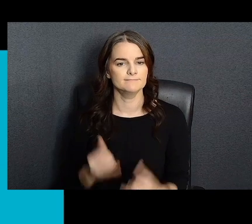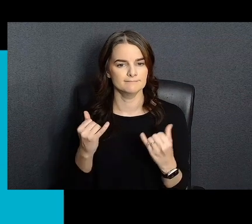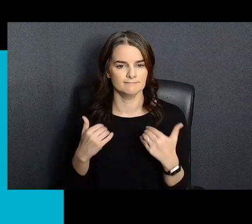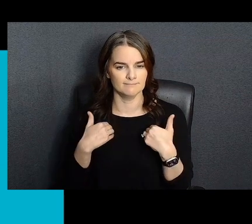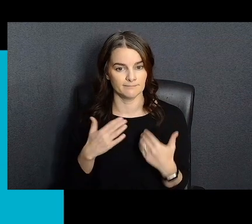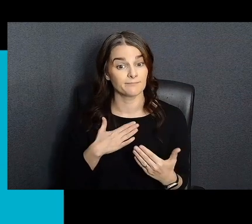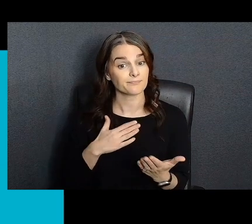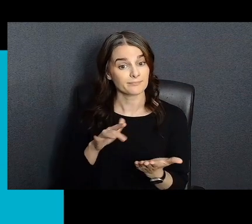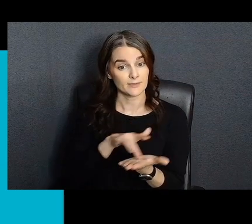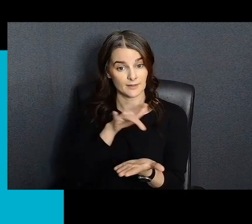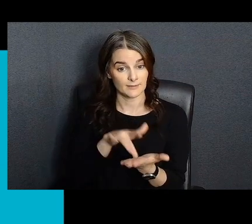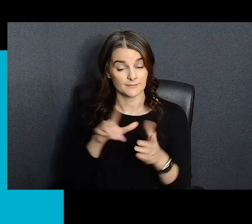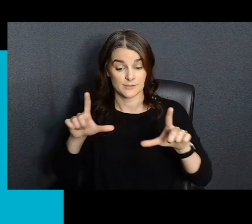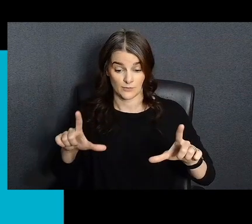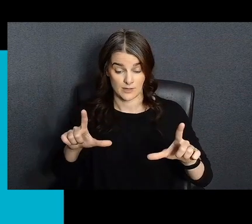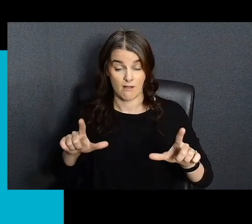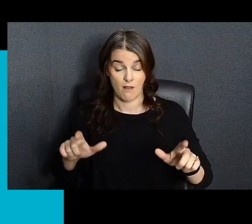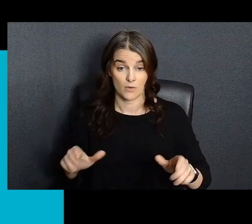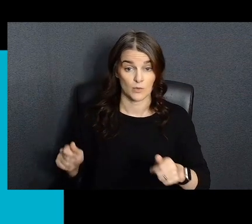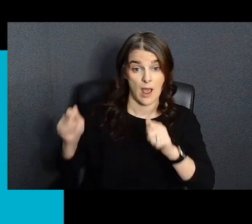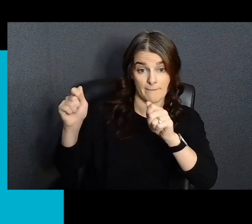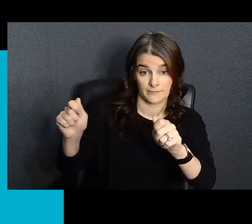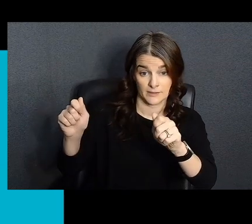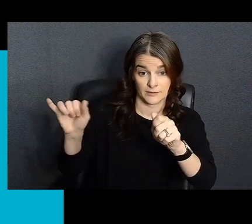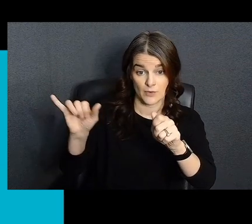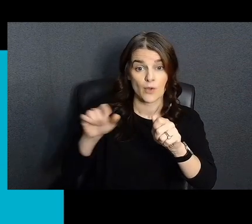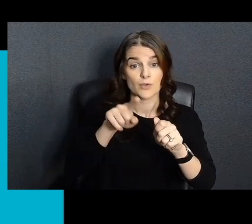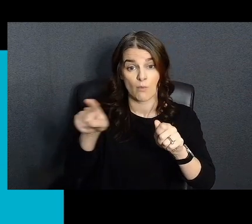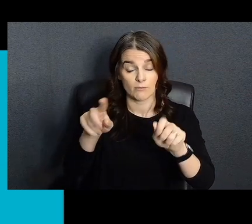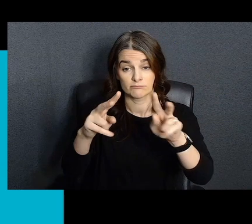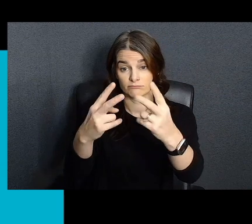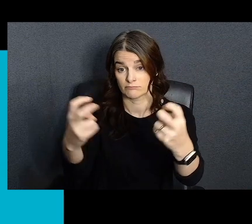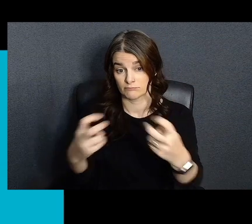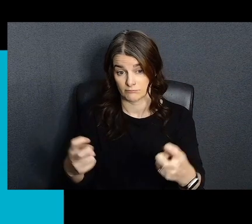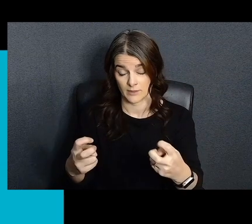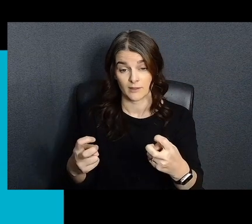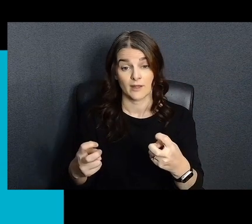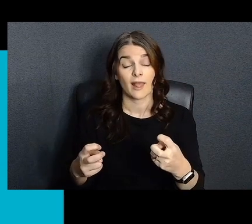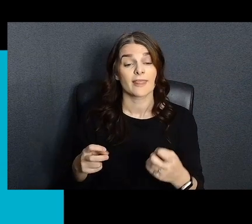too, just so we can take a better look. So this app on both the slide as well that I'm holding up